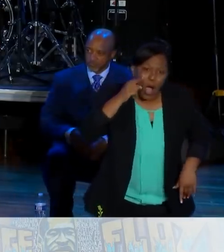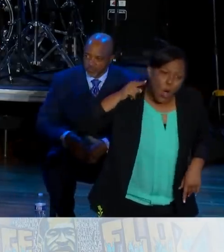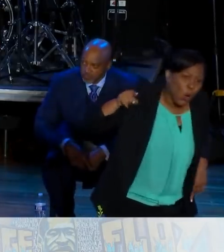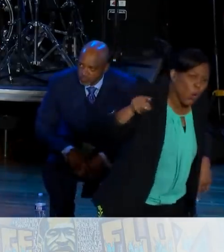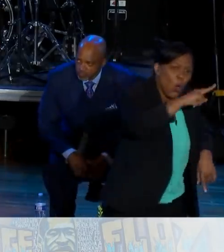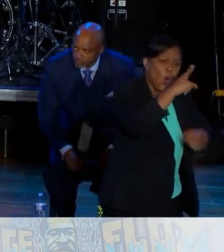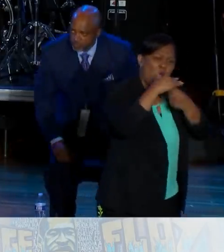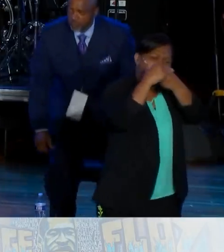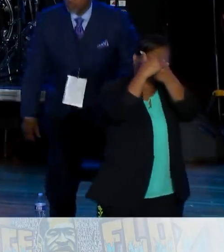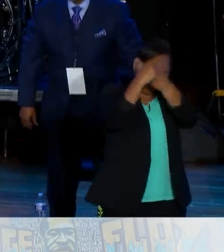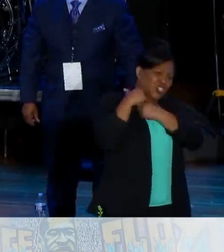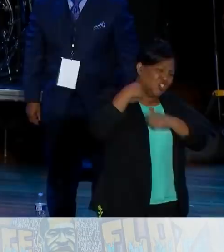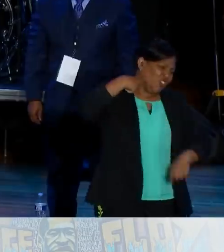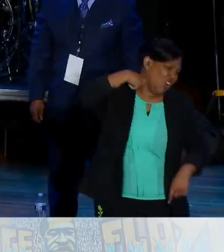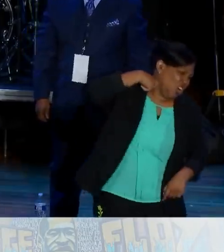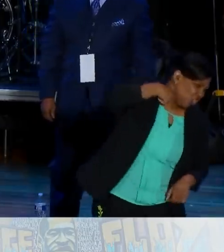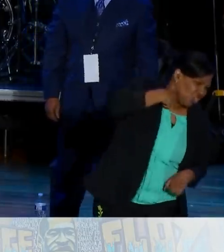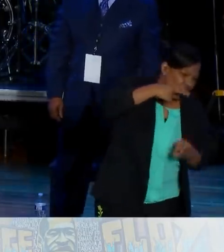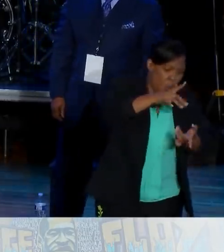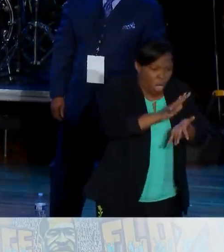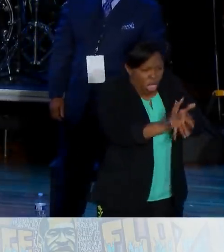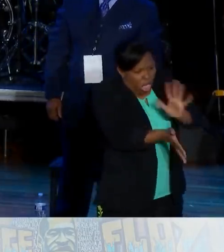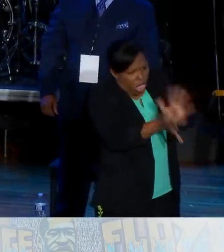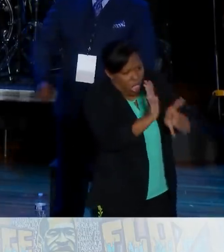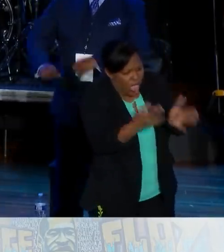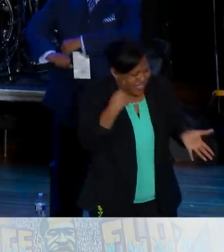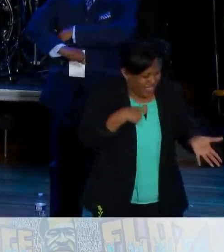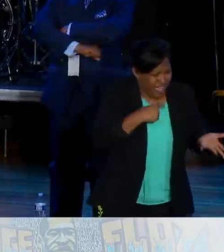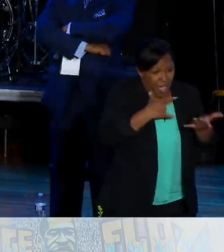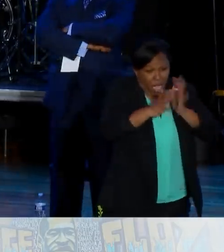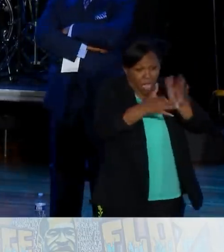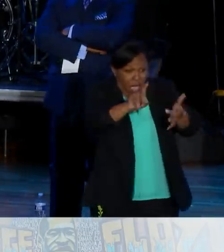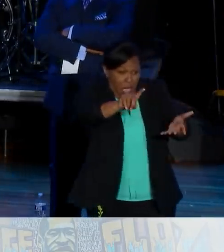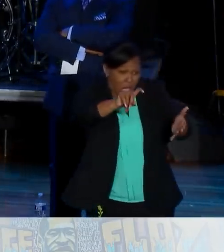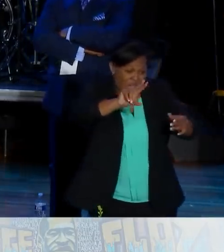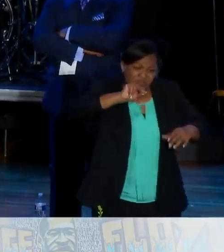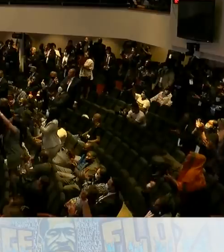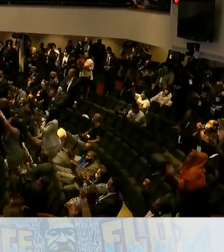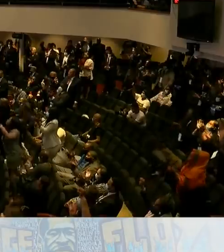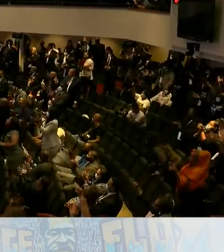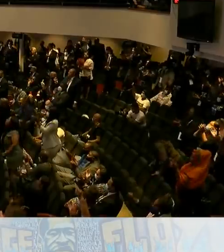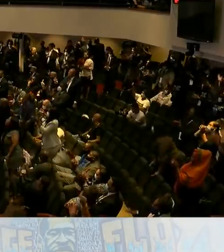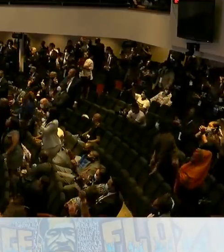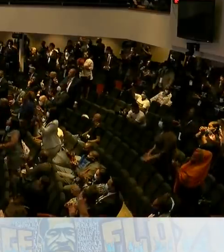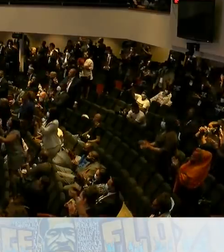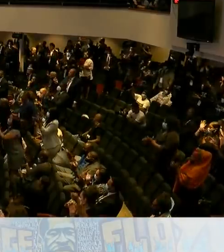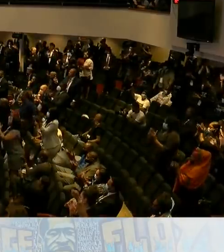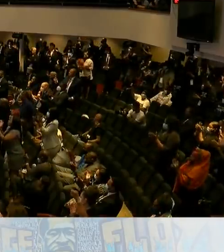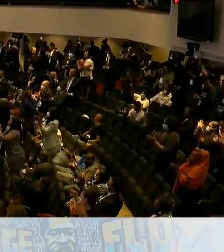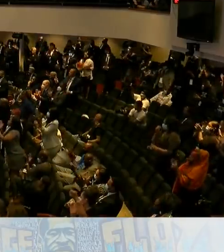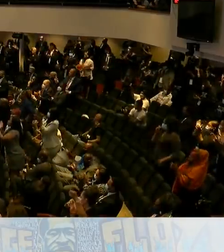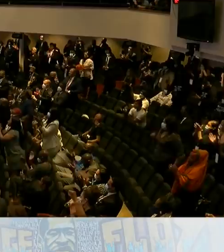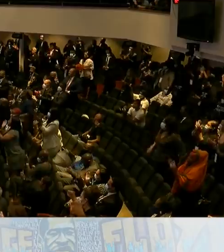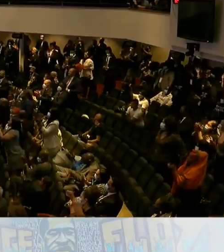BUT BECAUSE YOU WOULDN'T TAKE YOUR KNEE OFF OUR NECK. WE DON'T WANT NO FAVORS, JUST GET UP OFF OF US, AND WE CAN BE